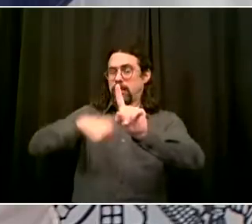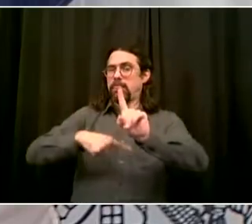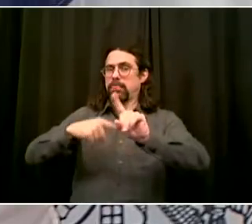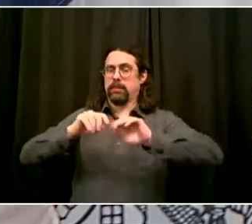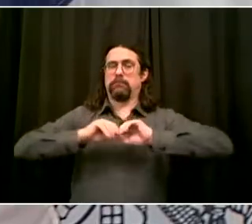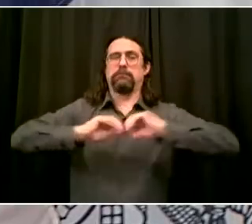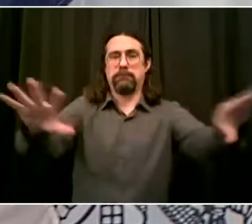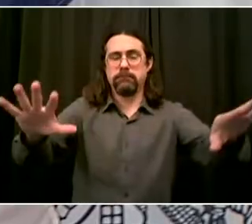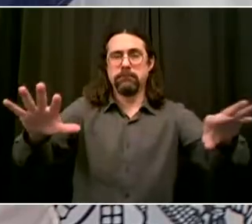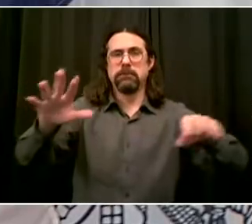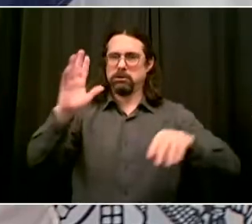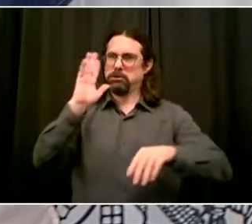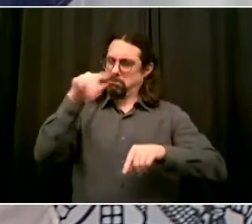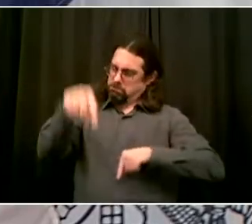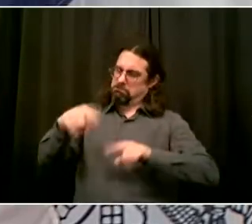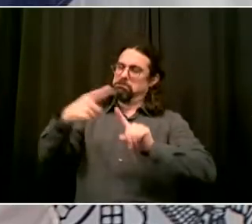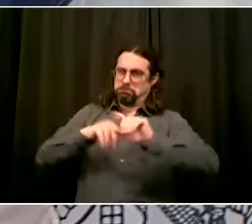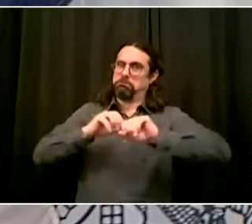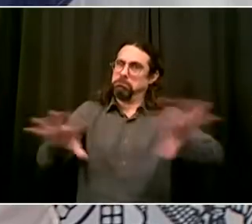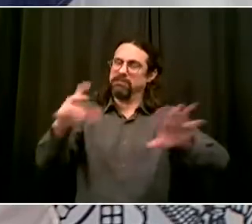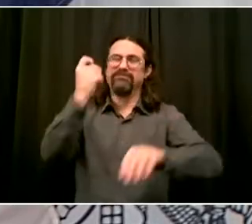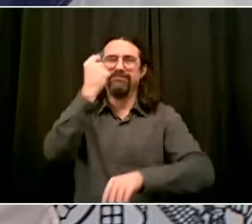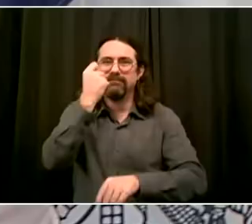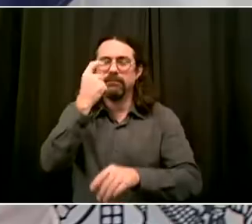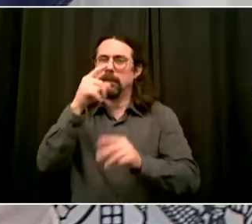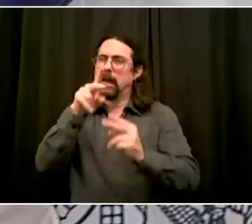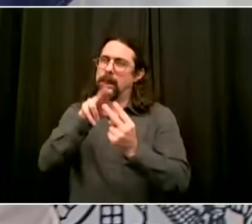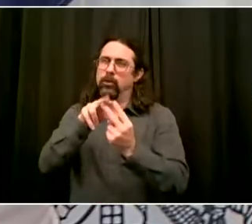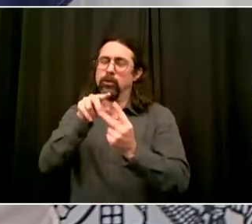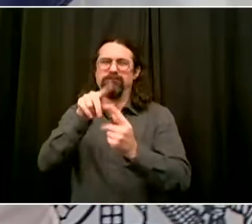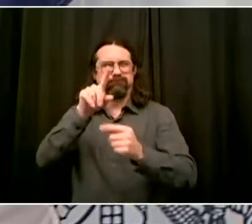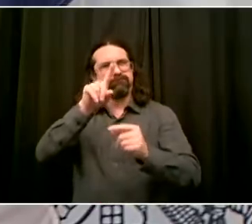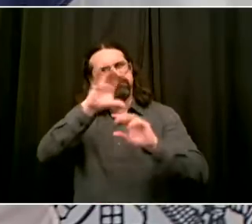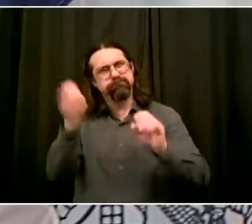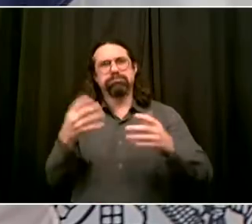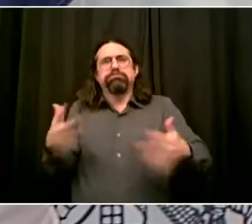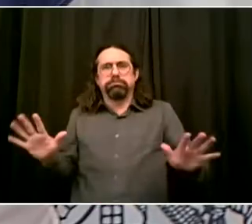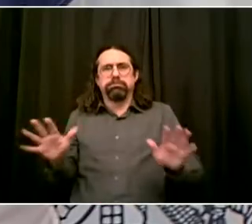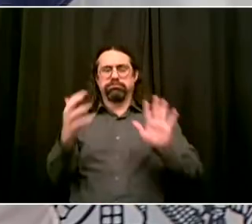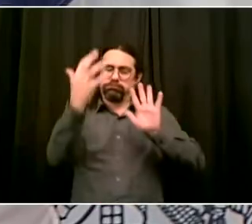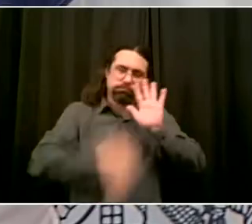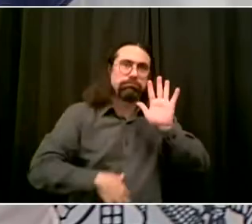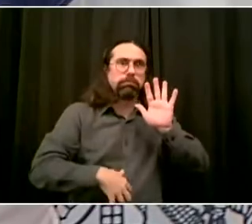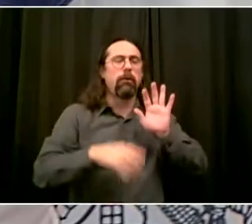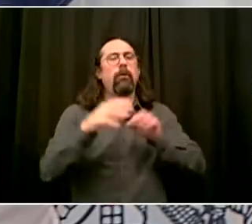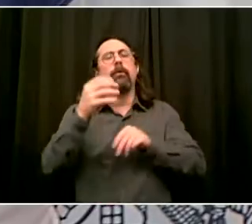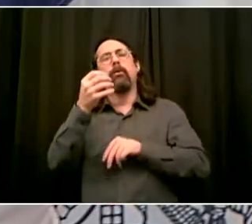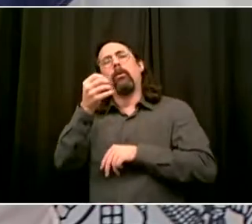ON A DIFFERENT MATTER, WHAT WOULD YOU SAY TO PEOPPLE IN THE